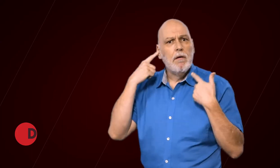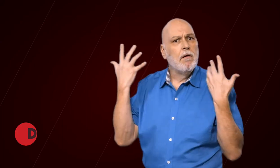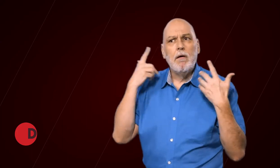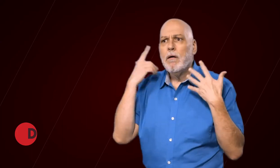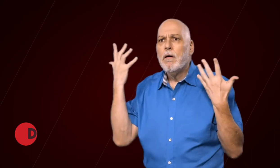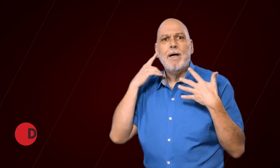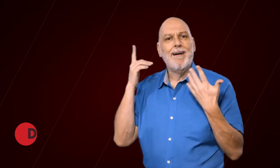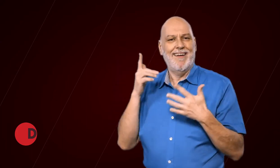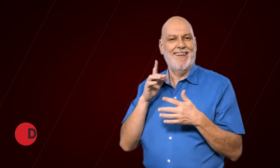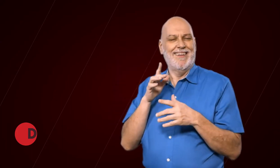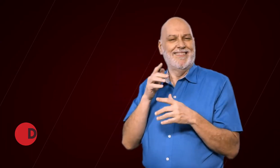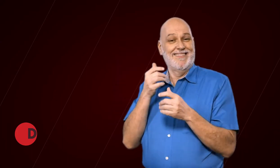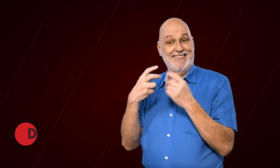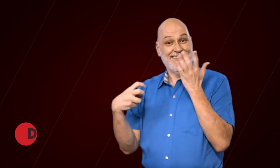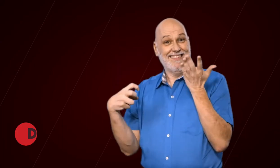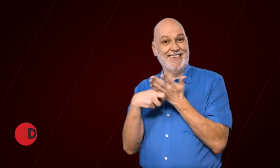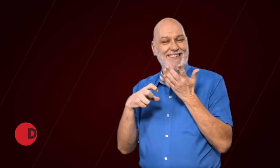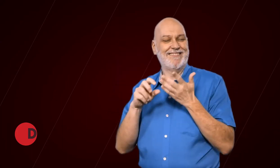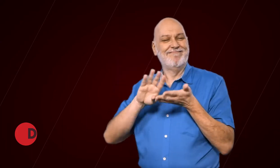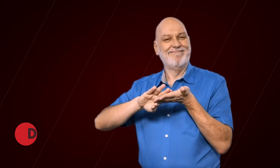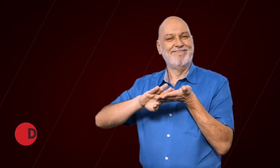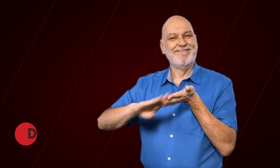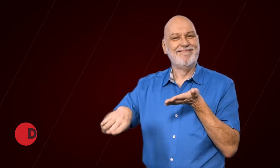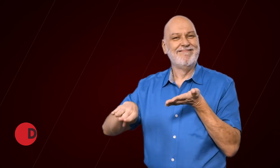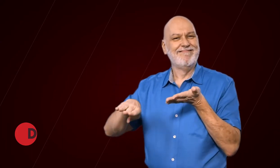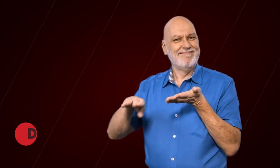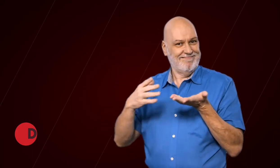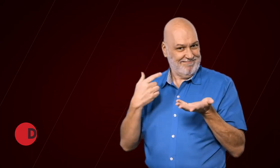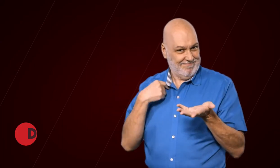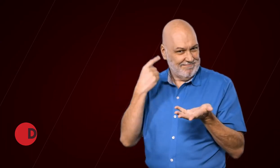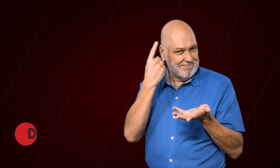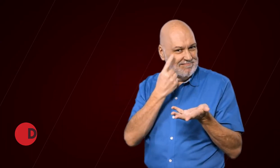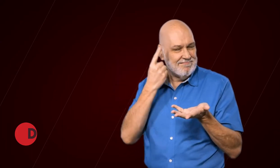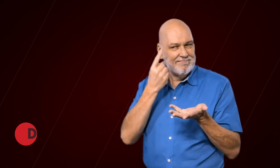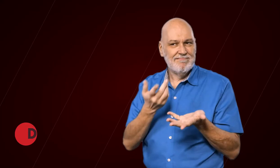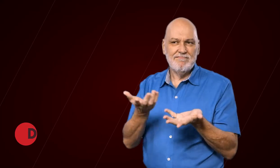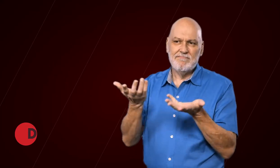they are Deaf to avoid getting tickets?